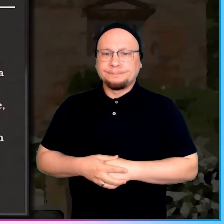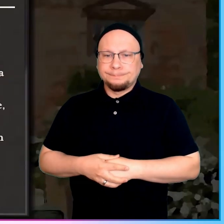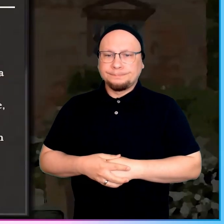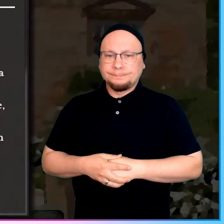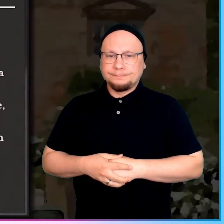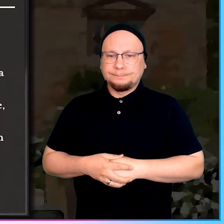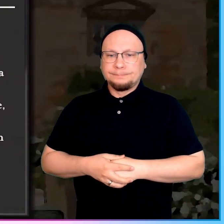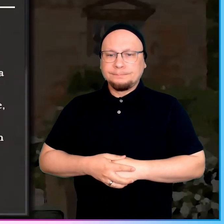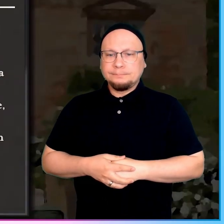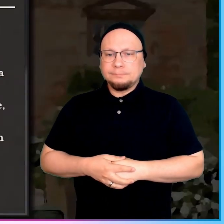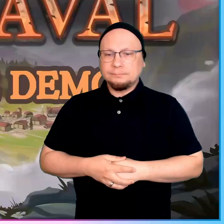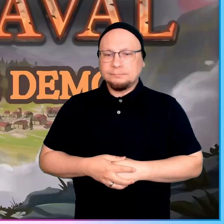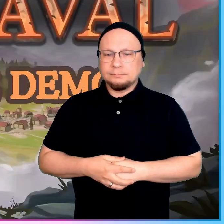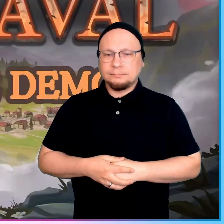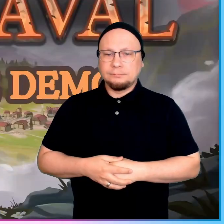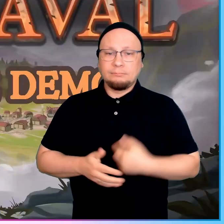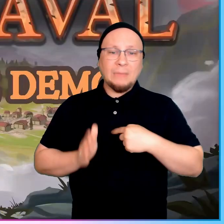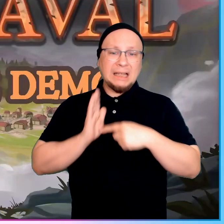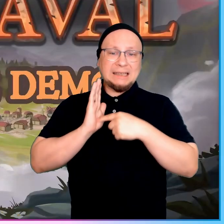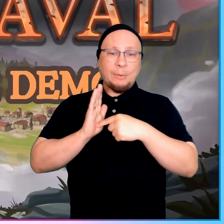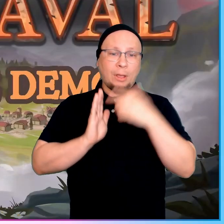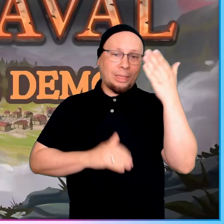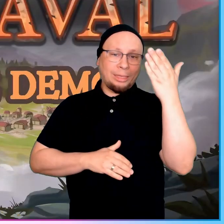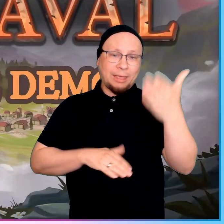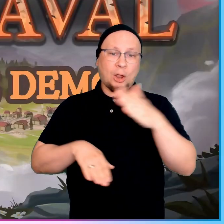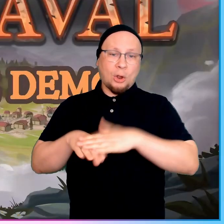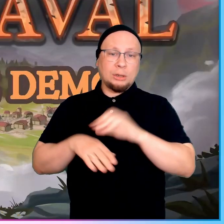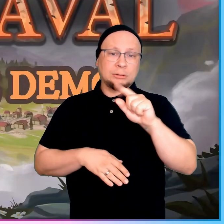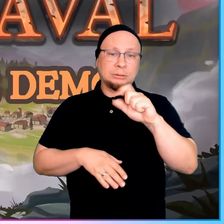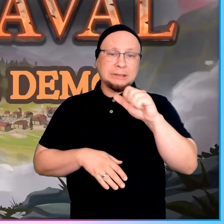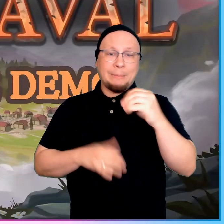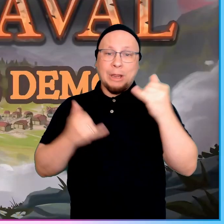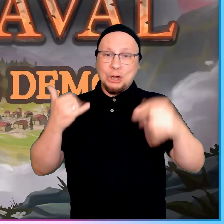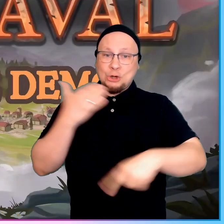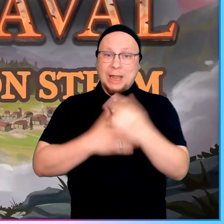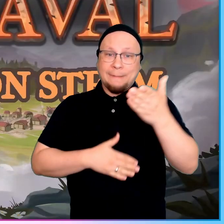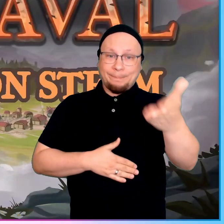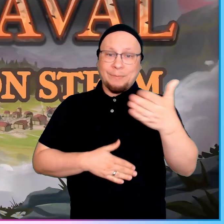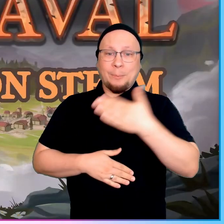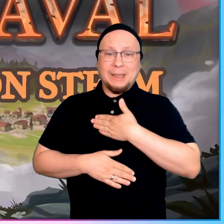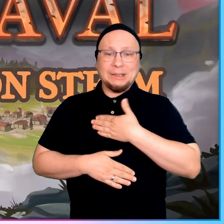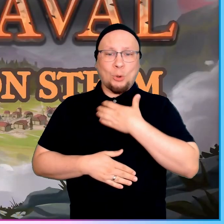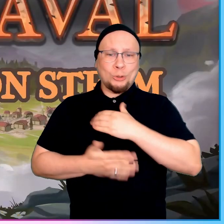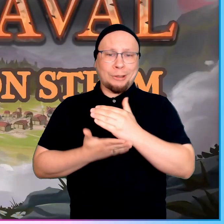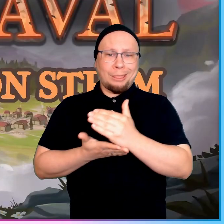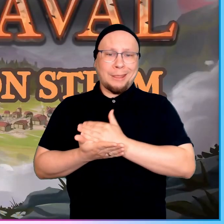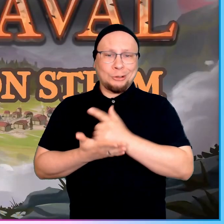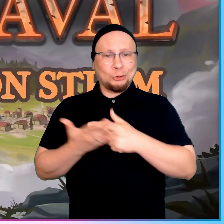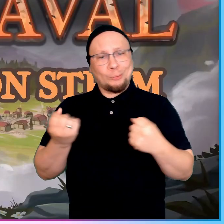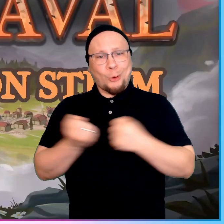You can try the free demo of Upheaval on Steam today. Wishlist Upheaval on Steam to support this project.